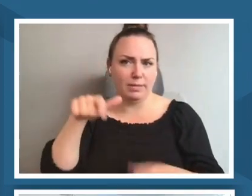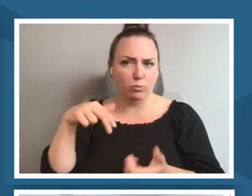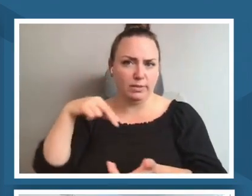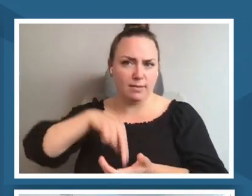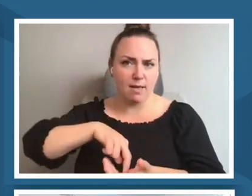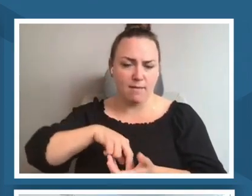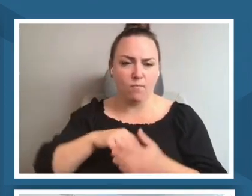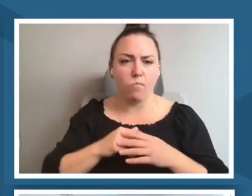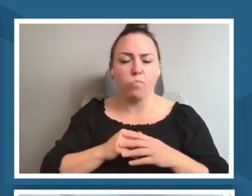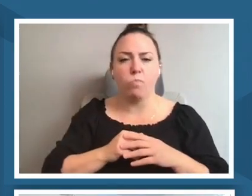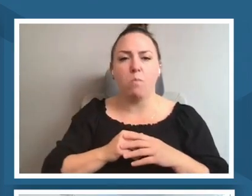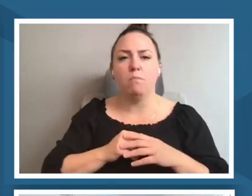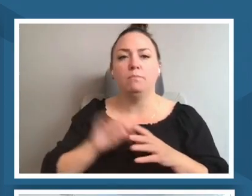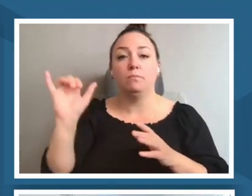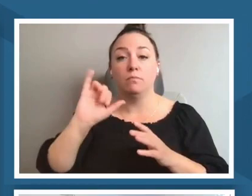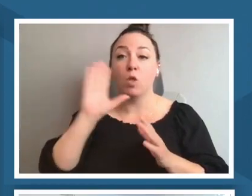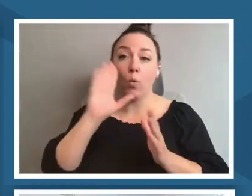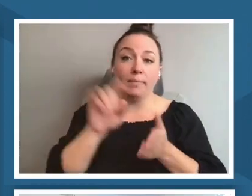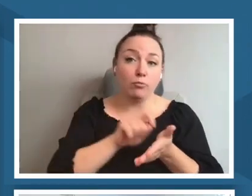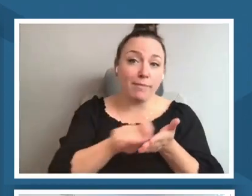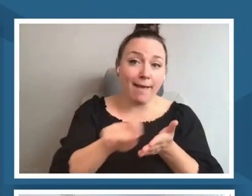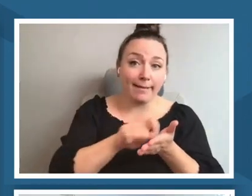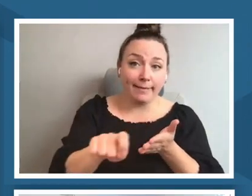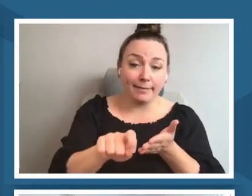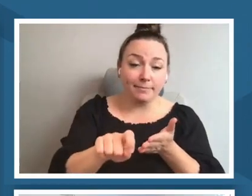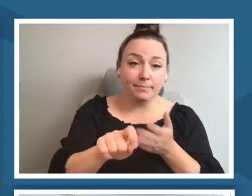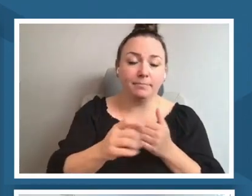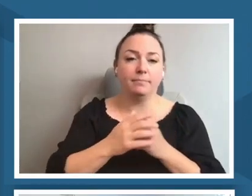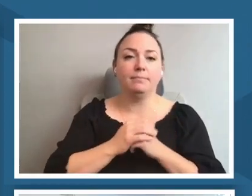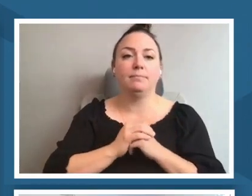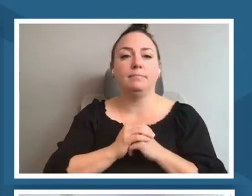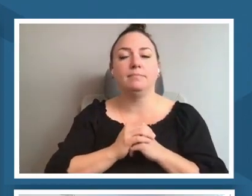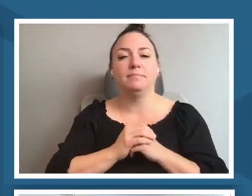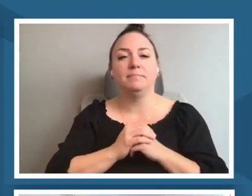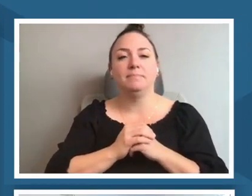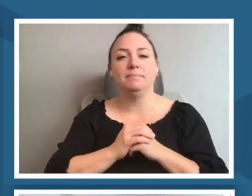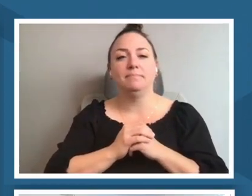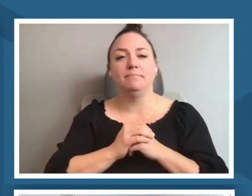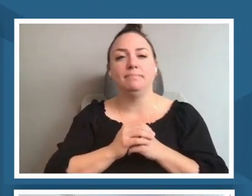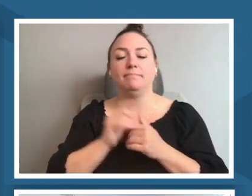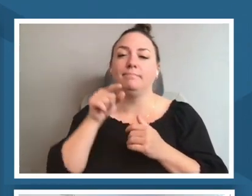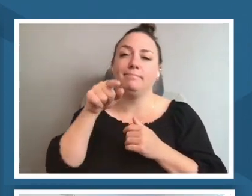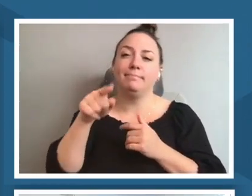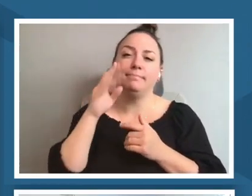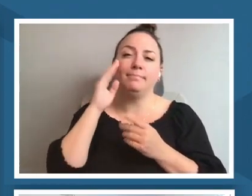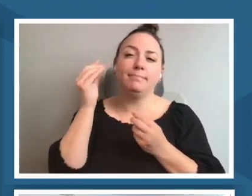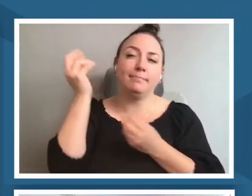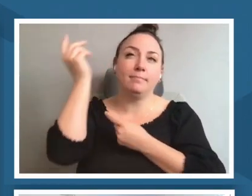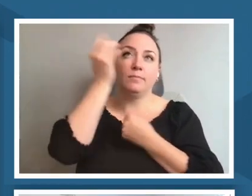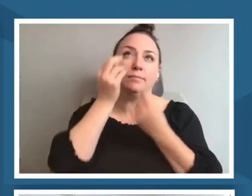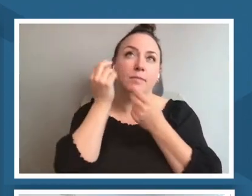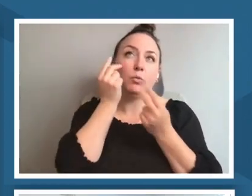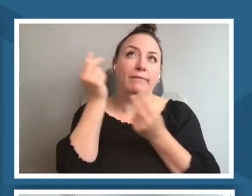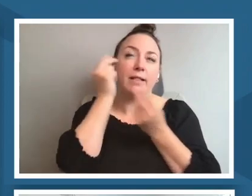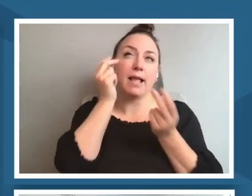writing today so participating in written reflections a writing activity